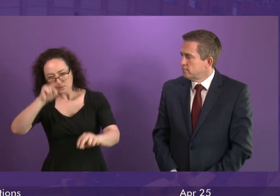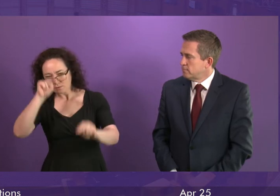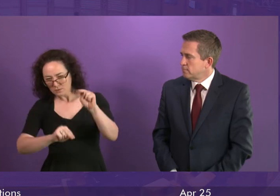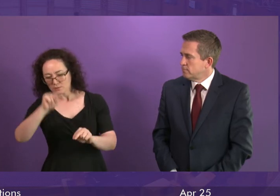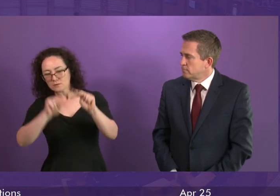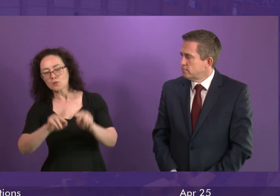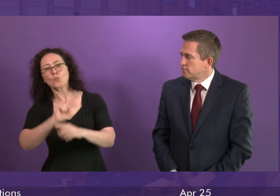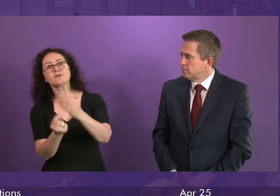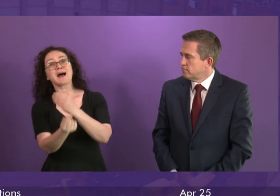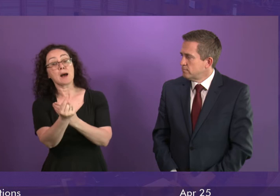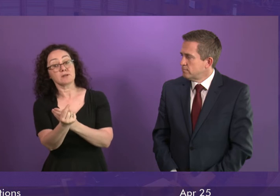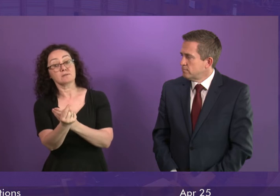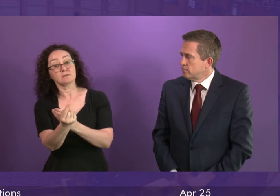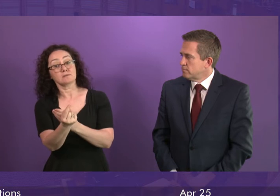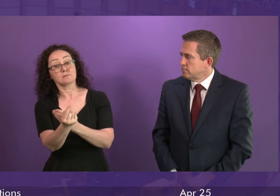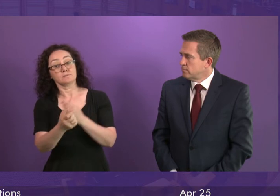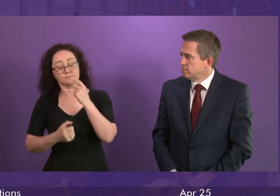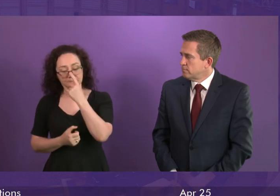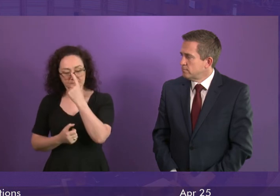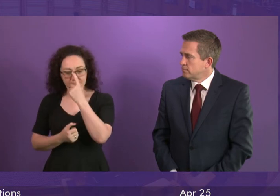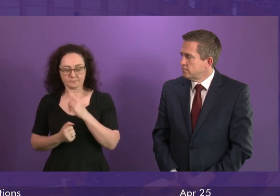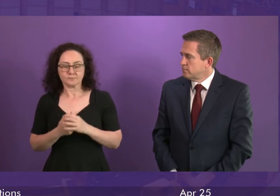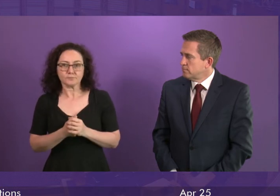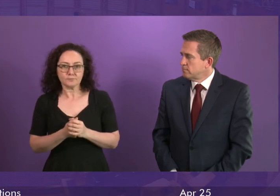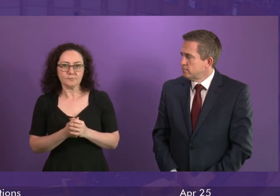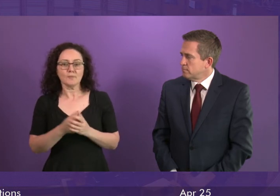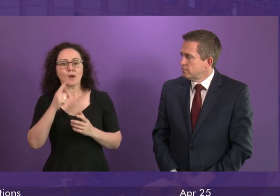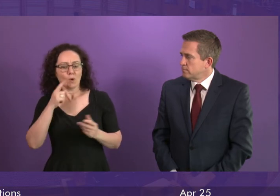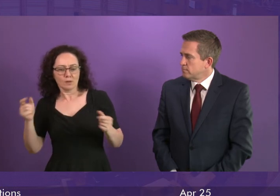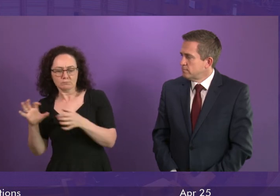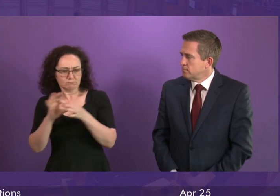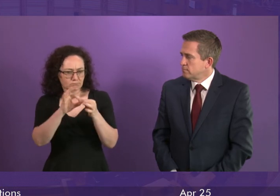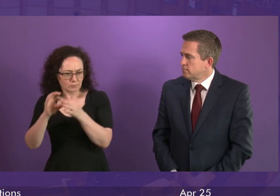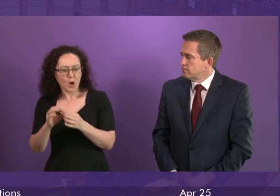the Mossmorran and Braefoot Bay independent air quality monitoring review group will publish